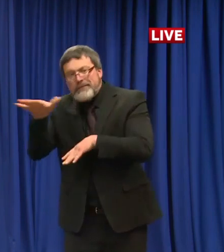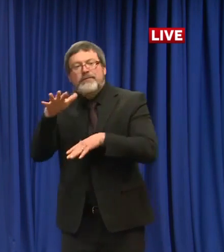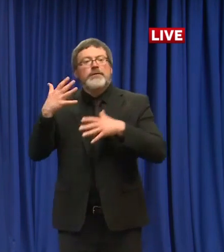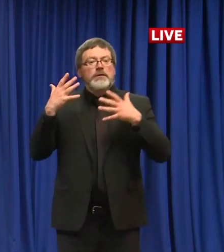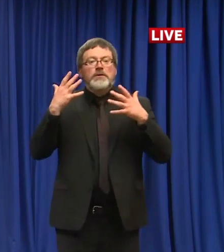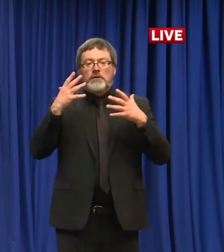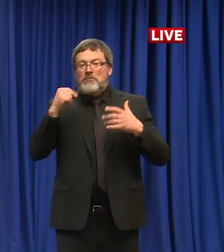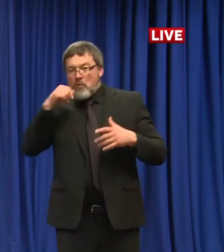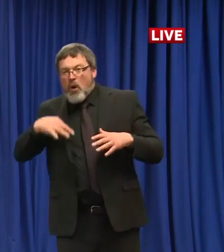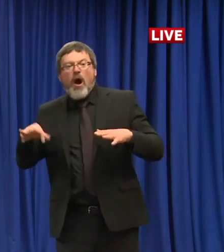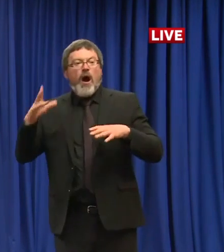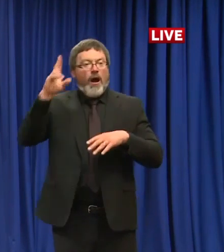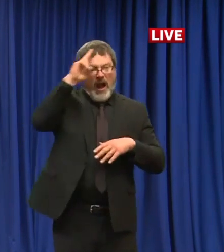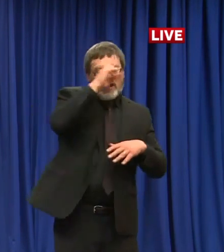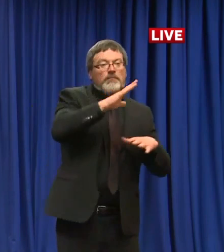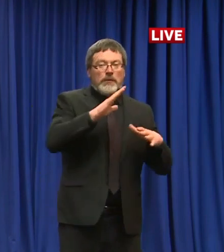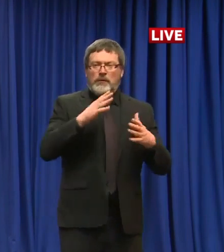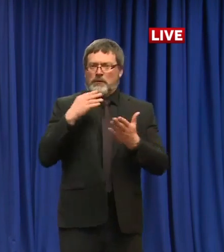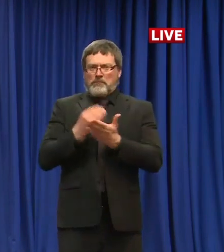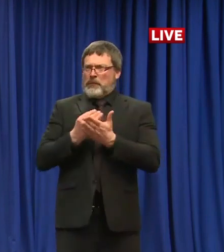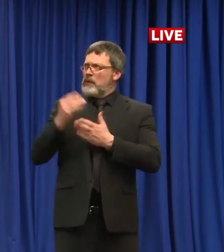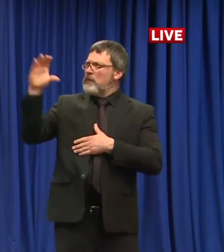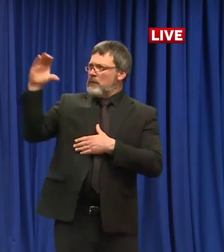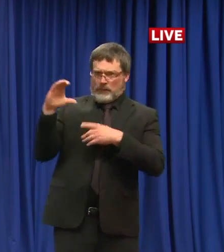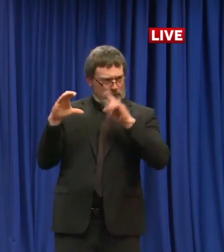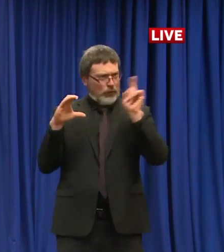LEGISLATORS TO MAKE SURE THAT EVERYBODY UNDERSTANDS WHERE THE MONEY’S GOING.